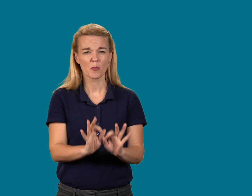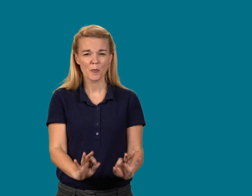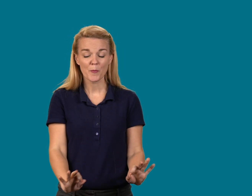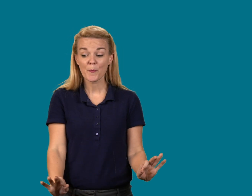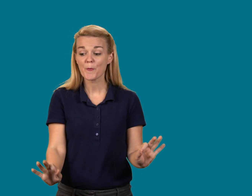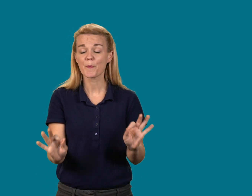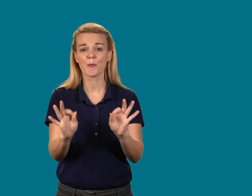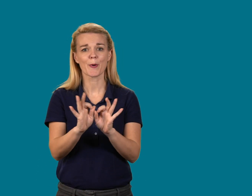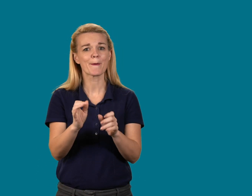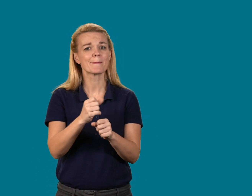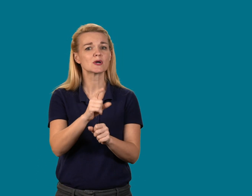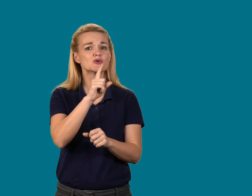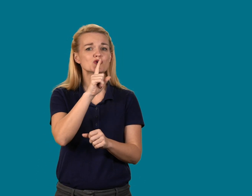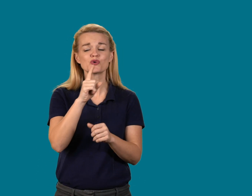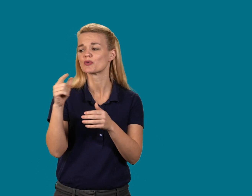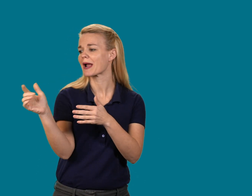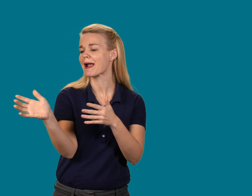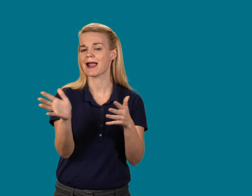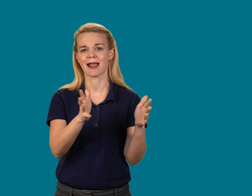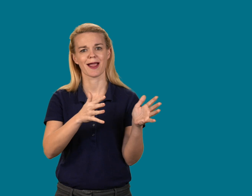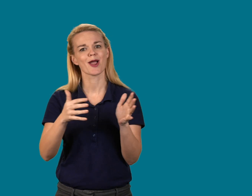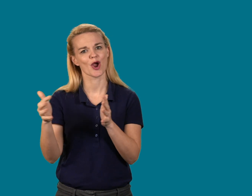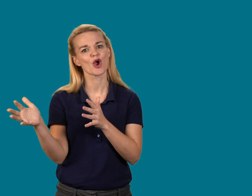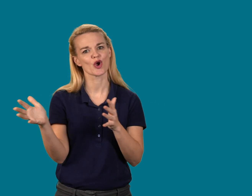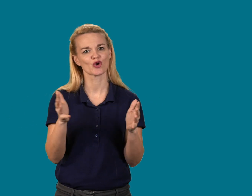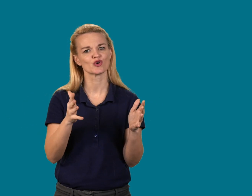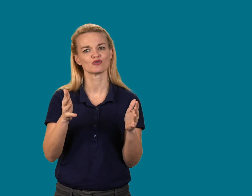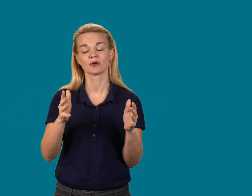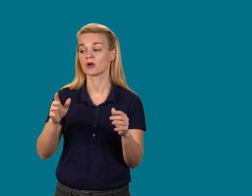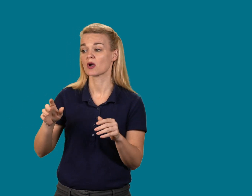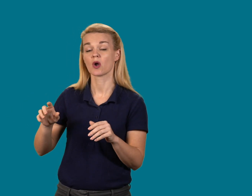make sure the room has good air flow.